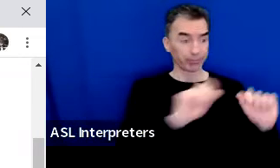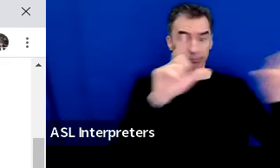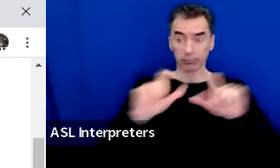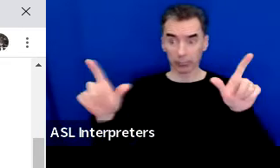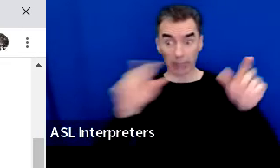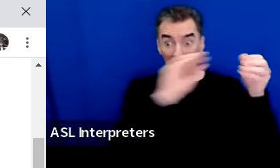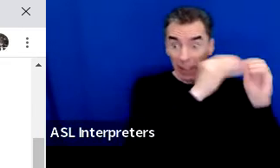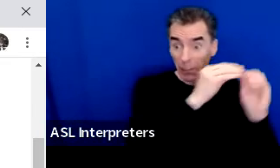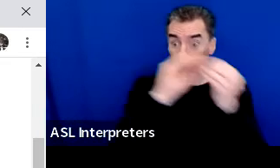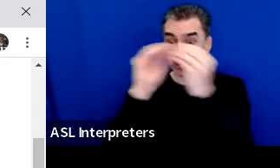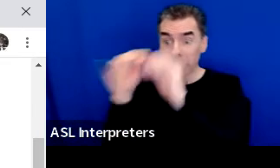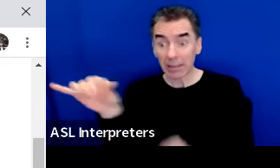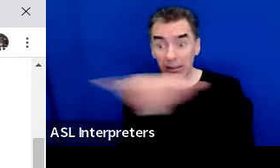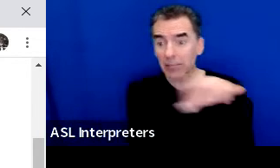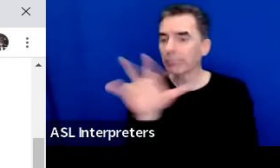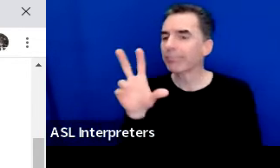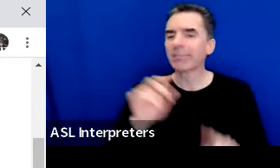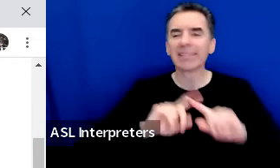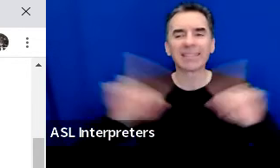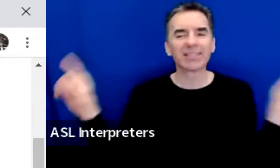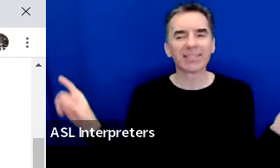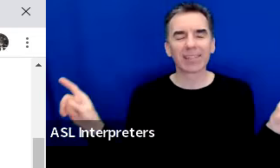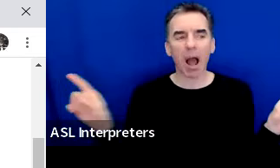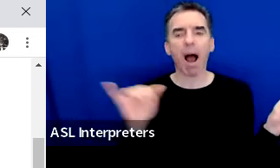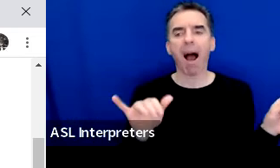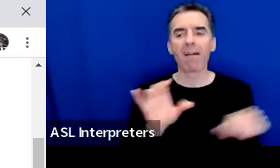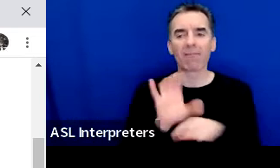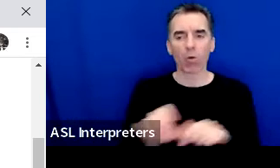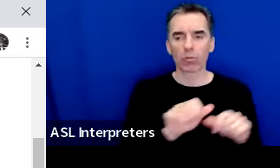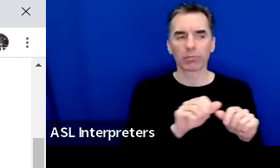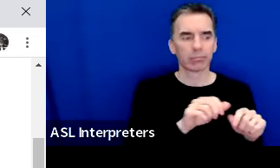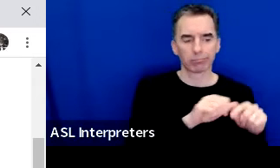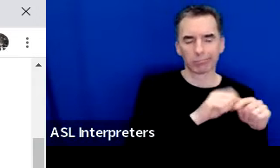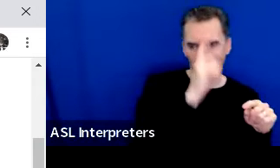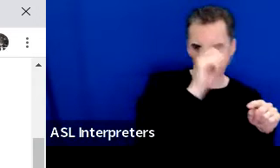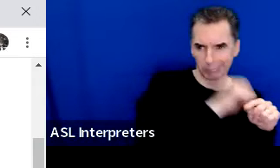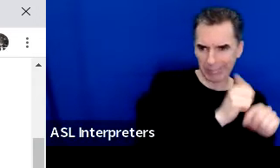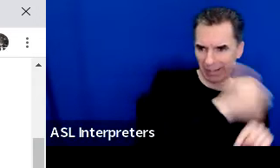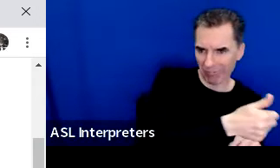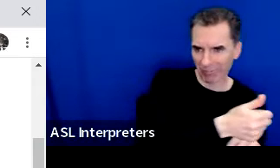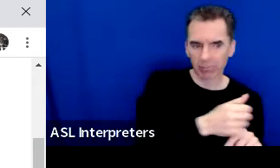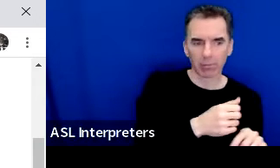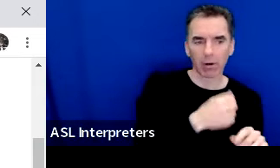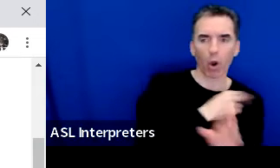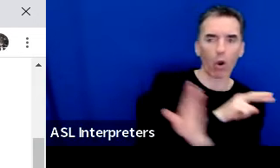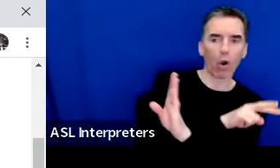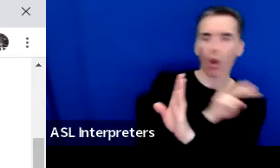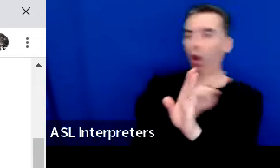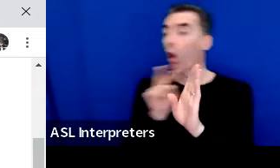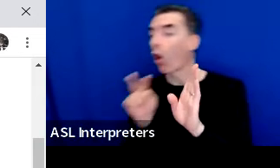learning goals. OK. But they can't just look at someone else's and say, Oh, their answer was 3.74.